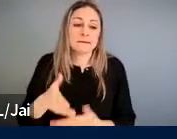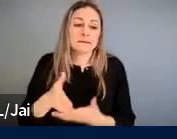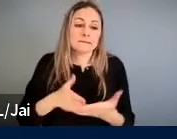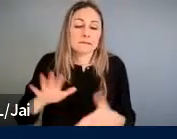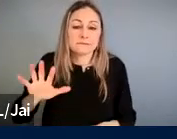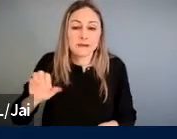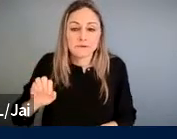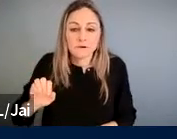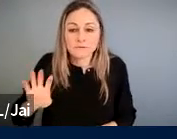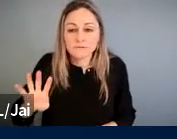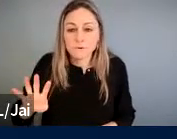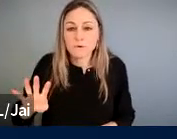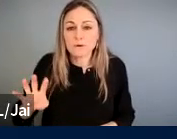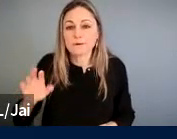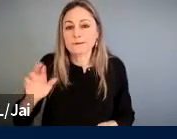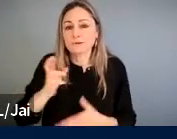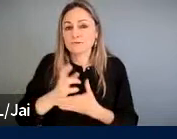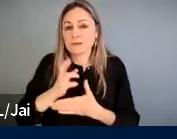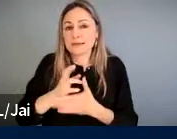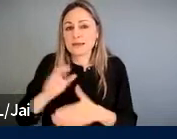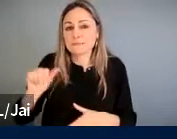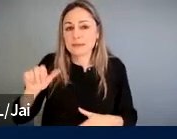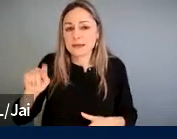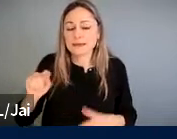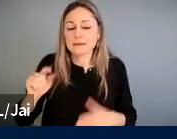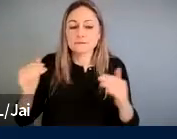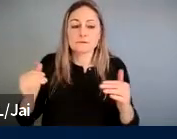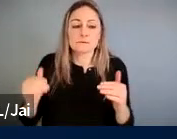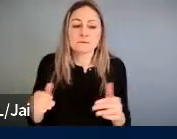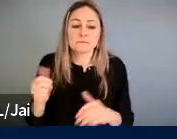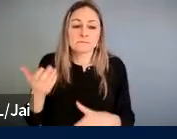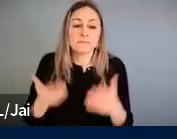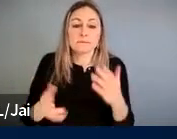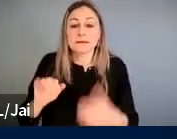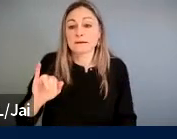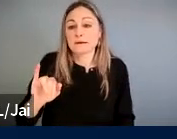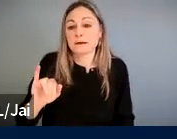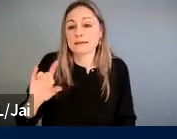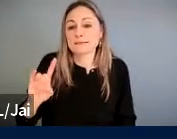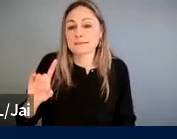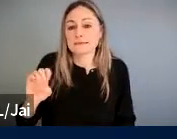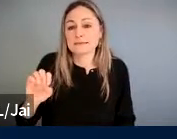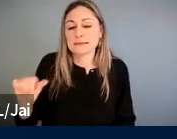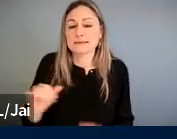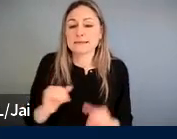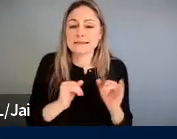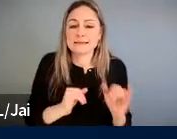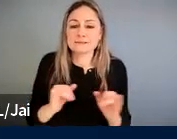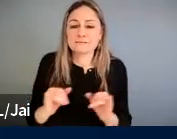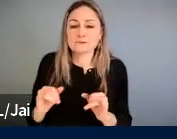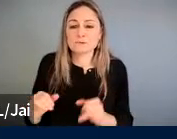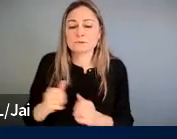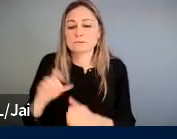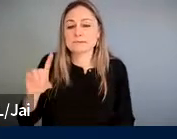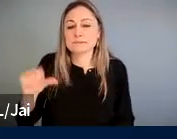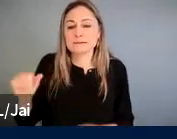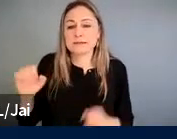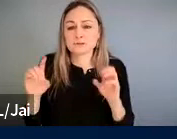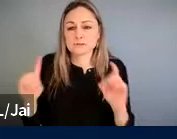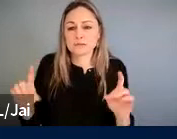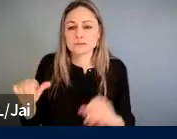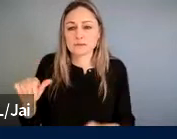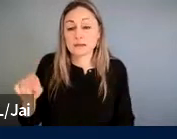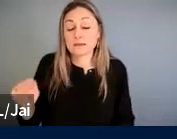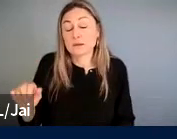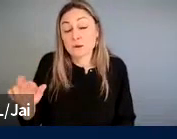act, or it could be under IDEA, the Individuals with Disabilities Education Act or potentially